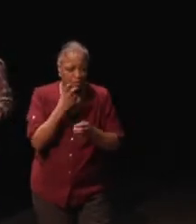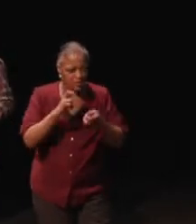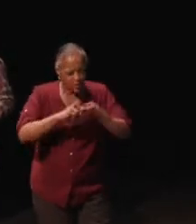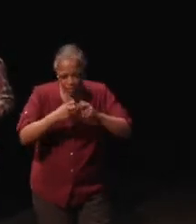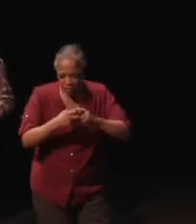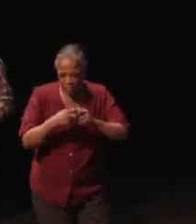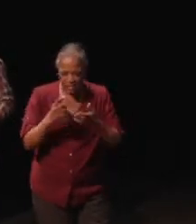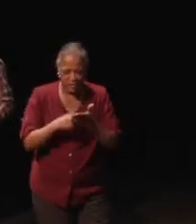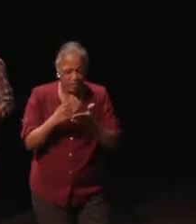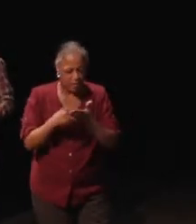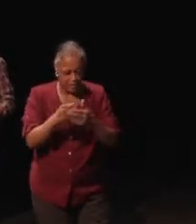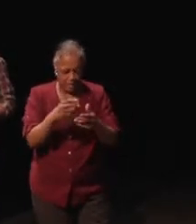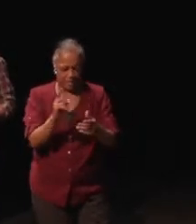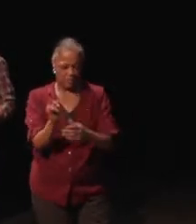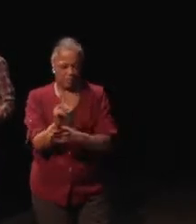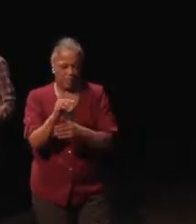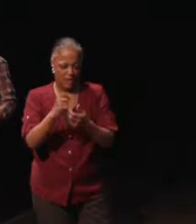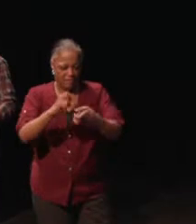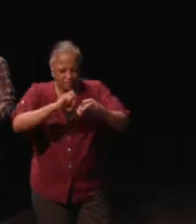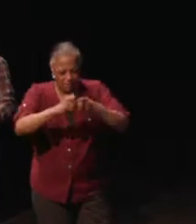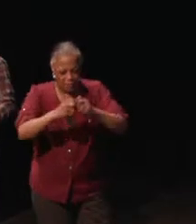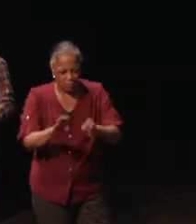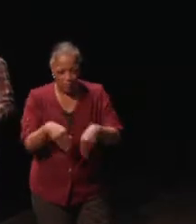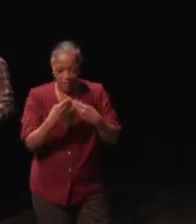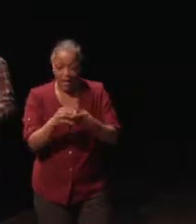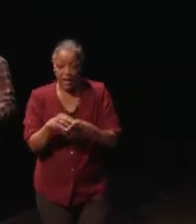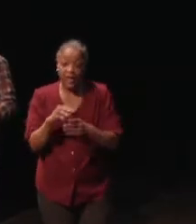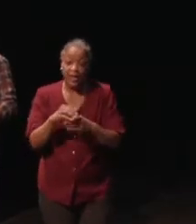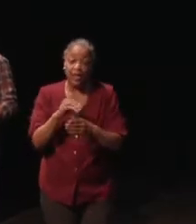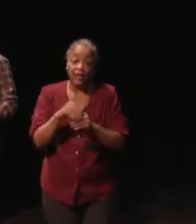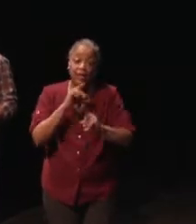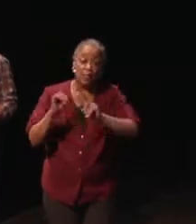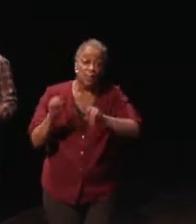that's a place where you may have difficulty providing an input.